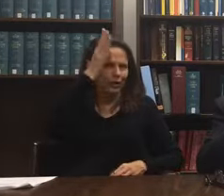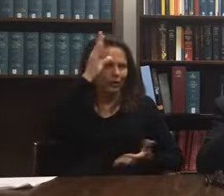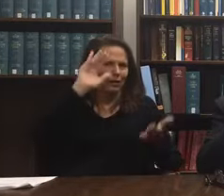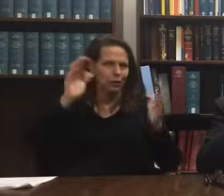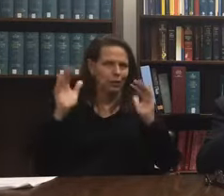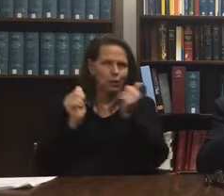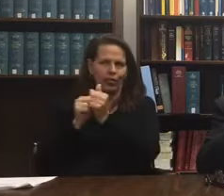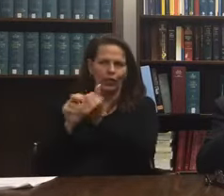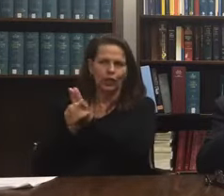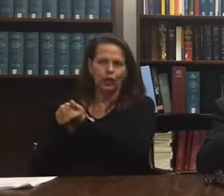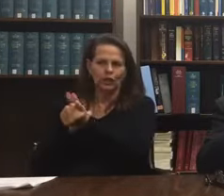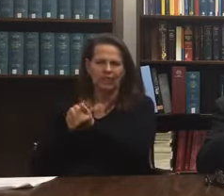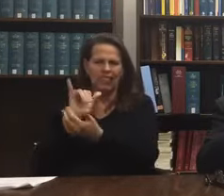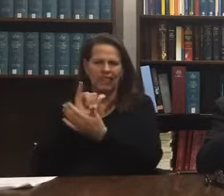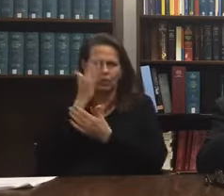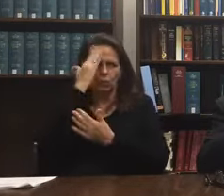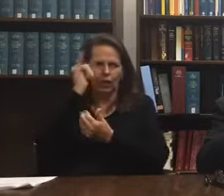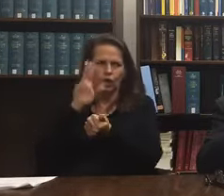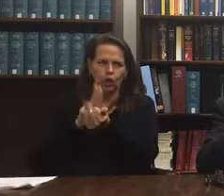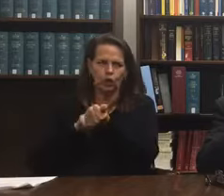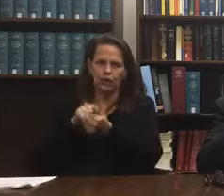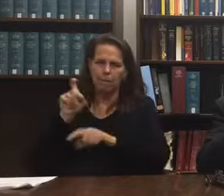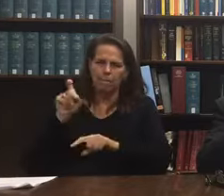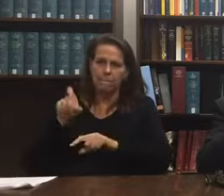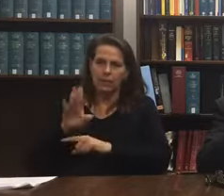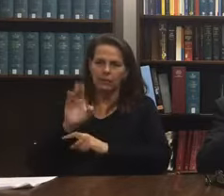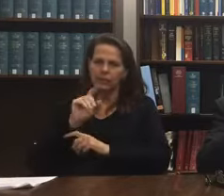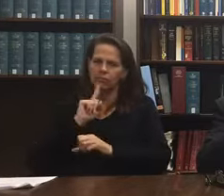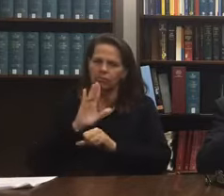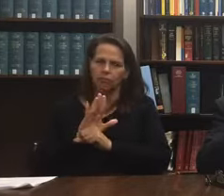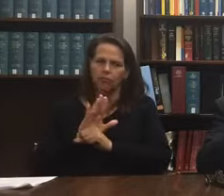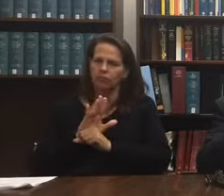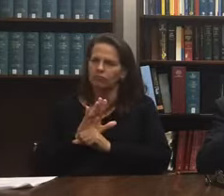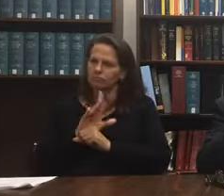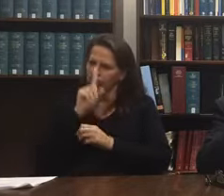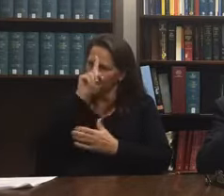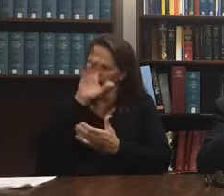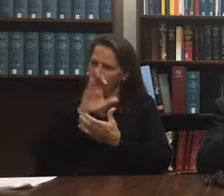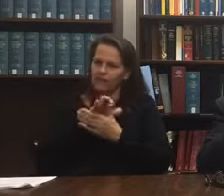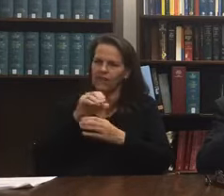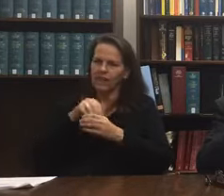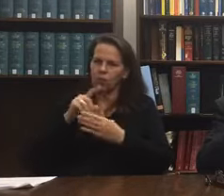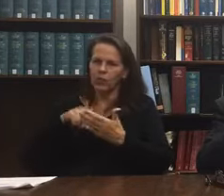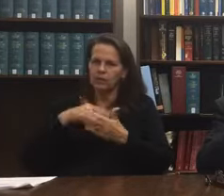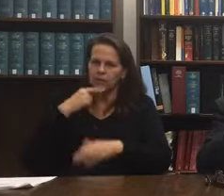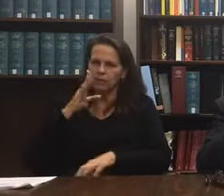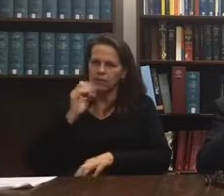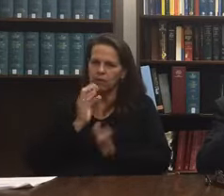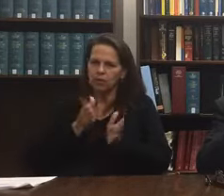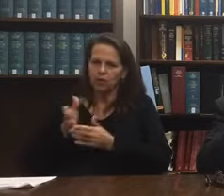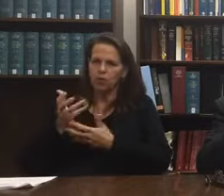that's why you have to the nurse has to be really committed and really believe in what they're saying and be prepared you don't want them to sort of start